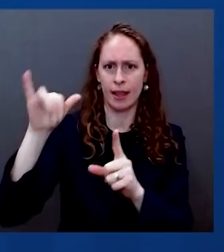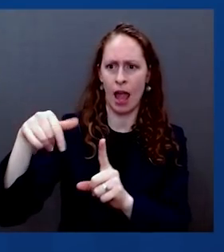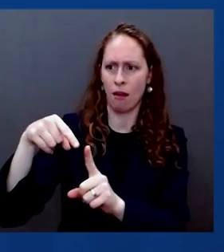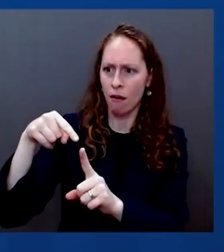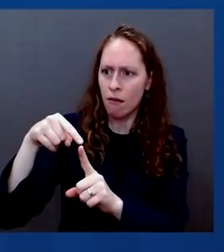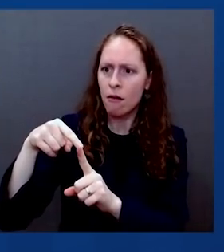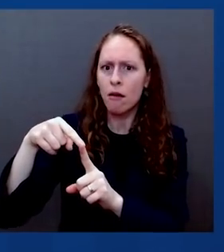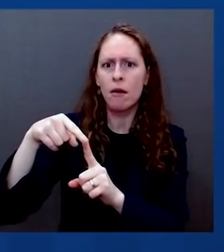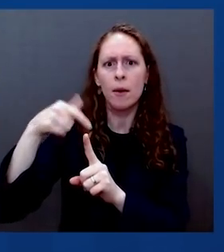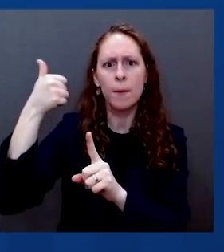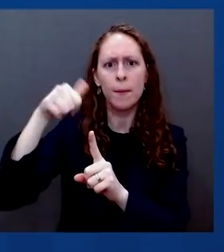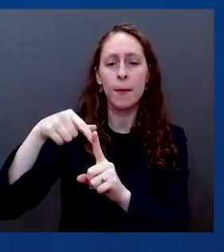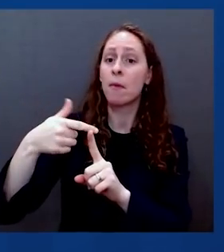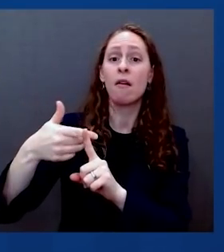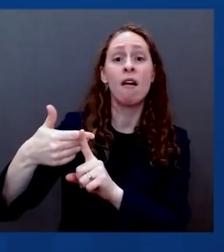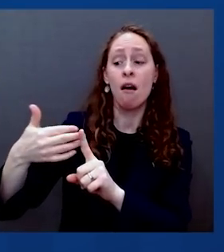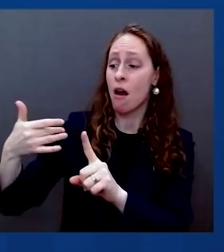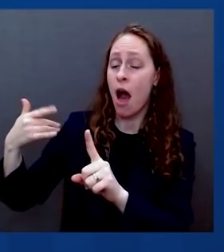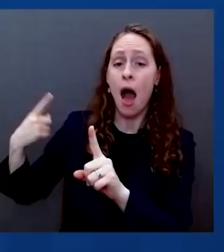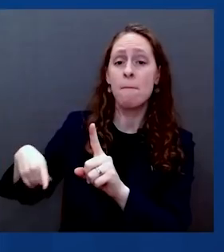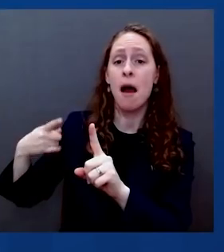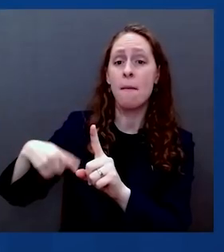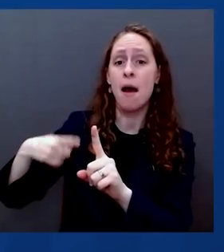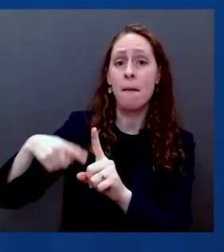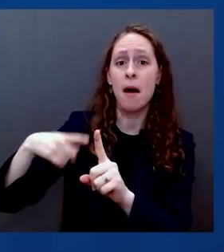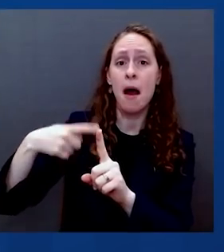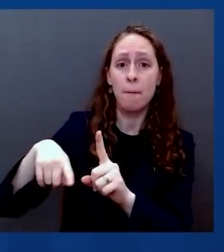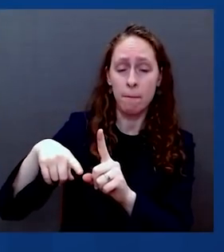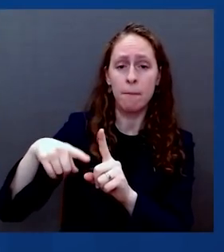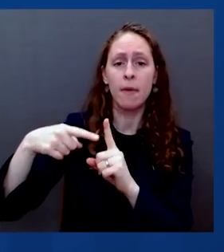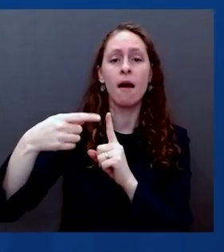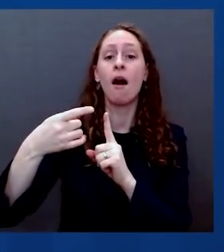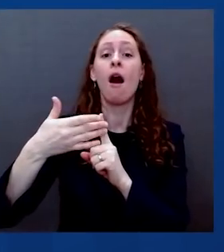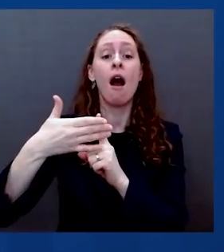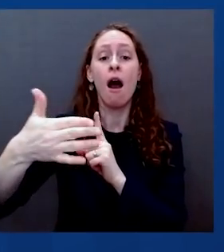They rip away the trivial from the essential.